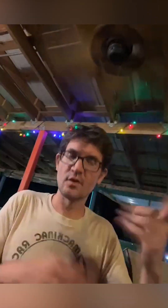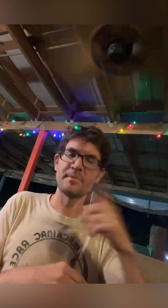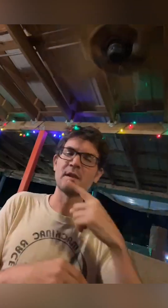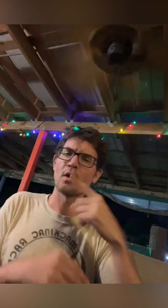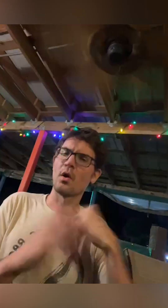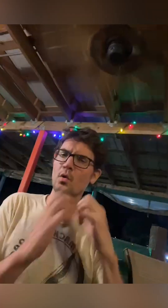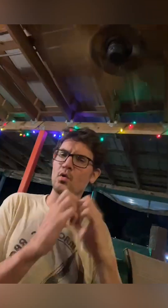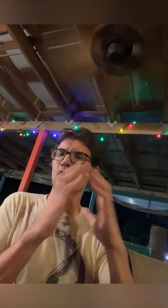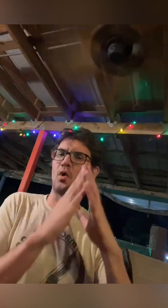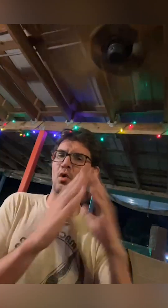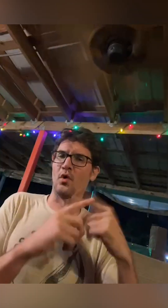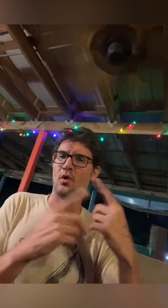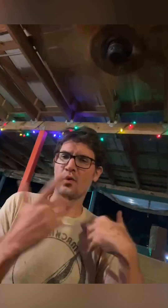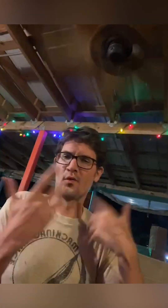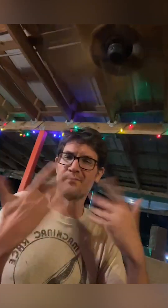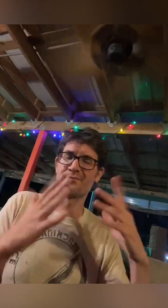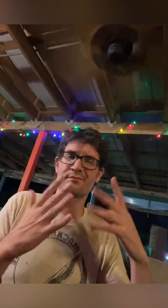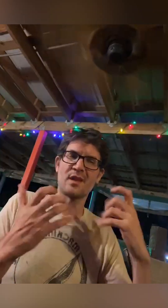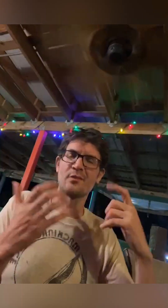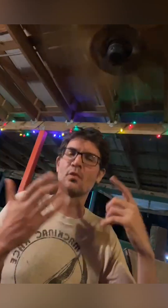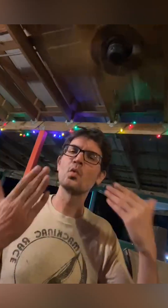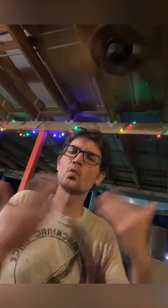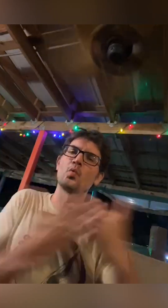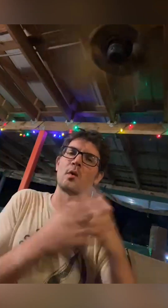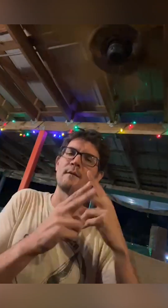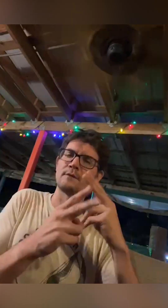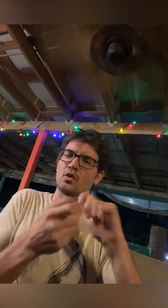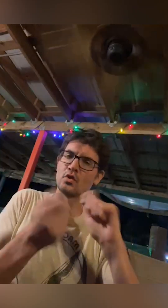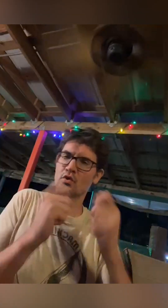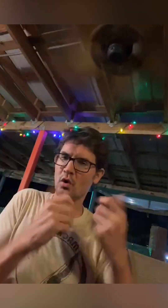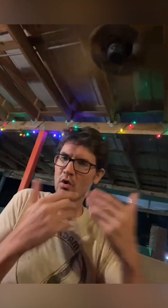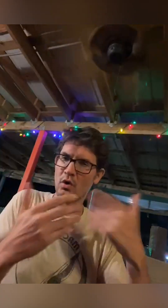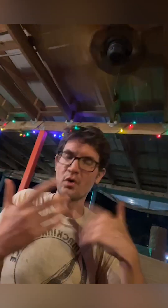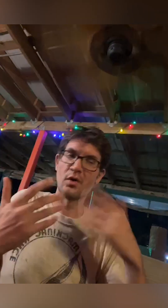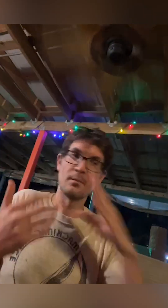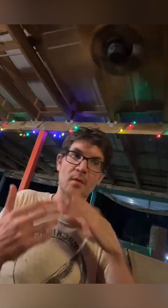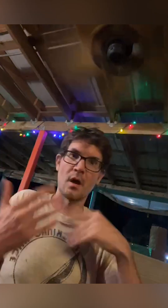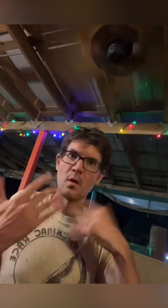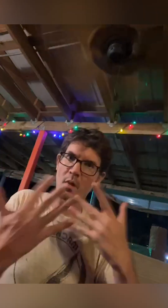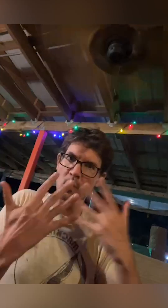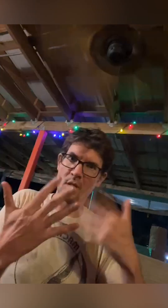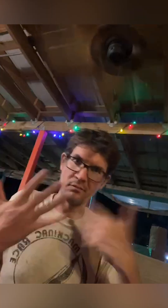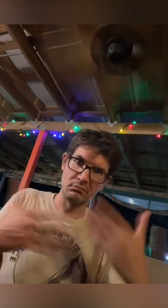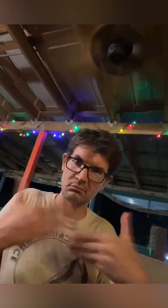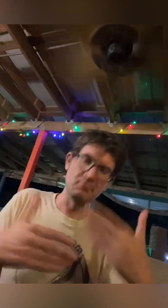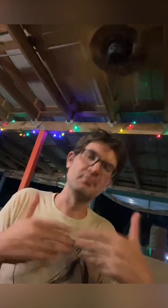I told him about my startup company, and how I’m excited for this new chapter.